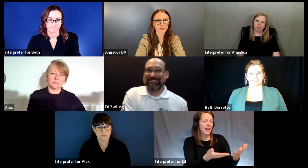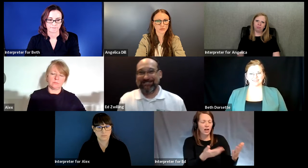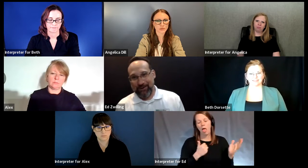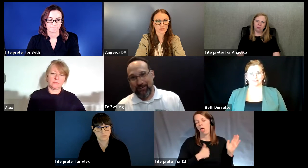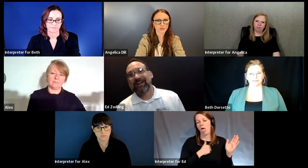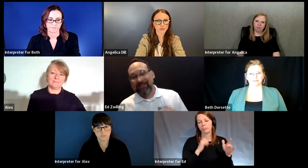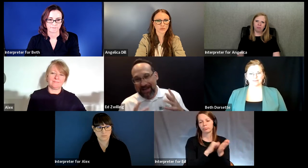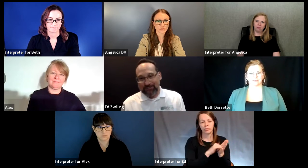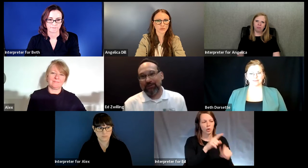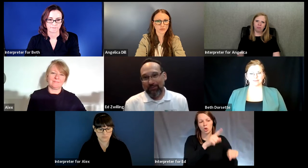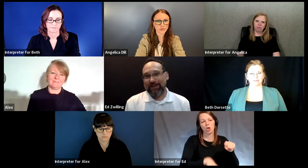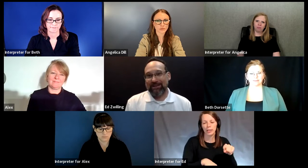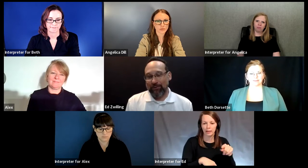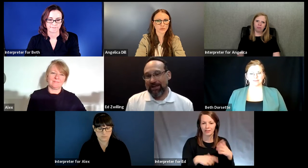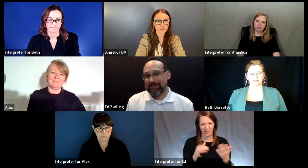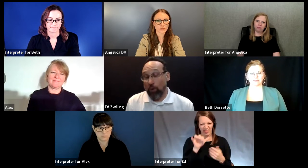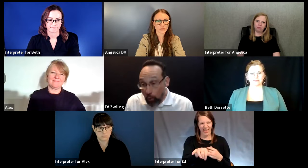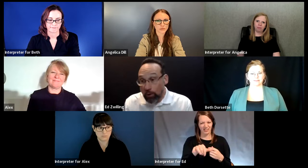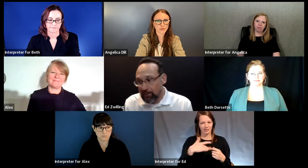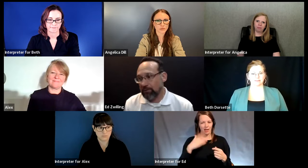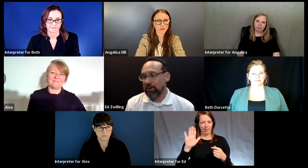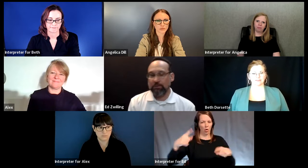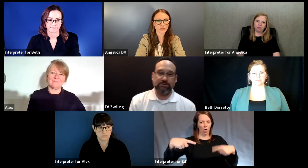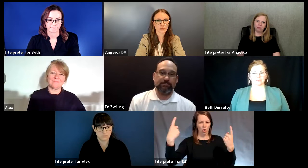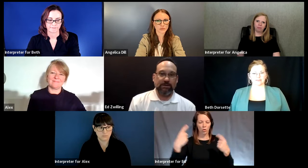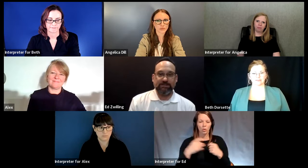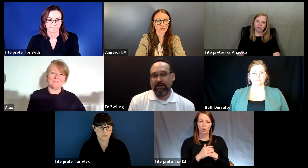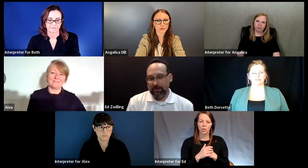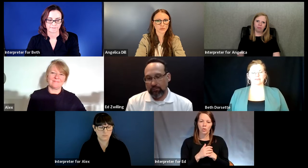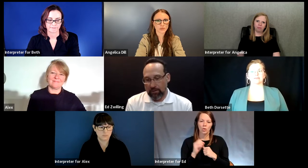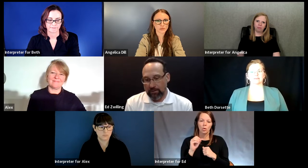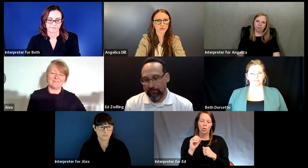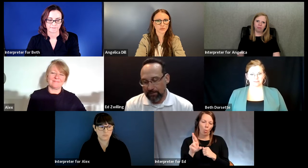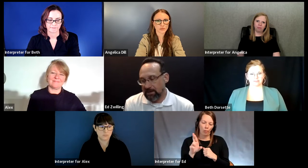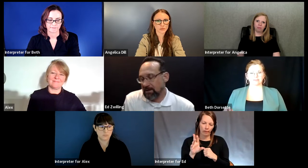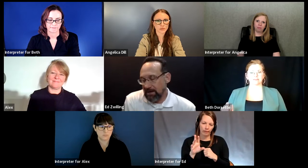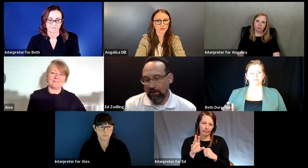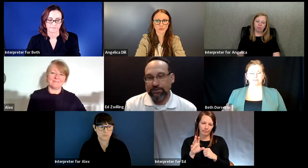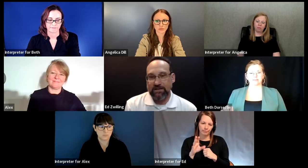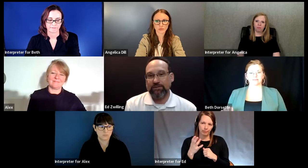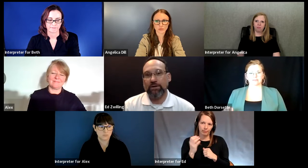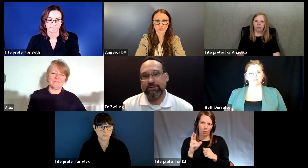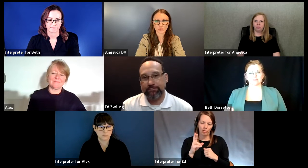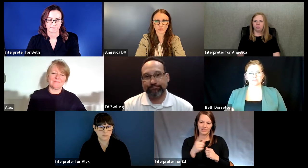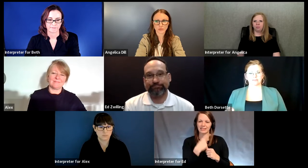So that's really where they get you. Or it would pose a health and safety risk.